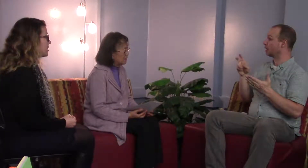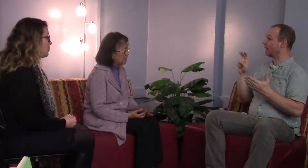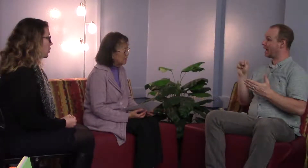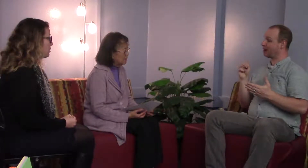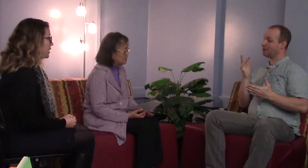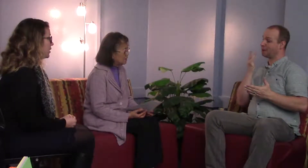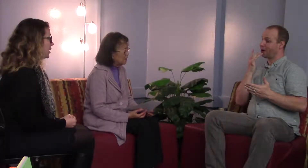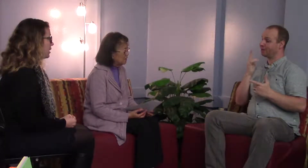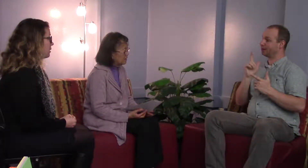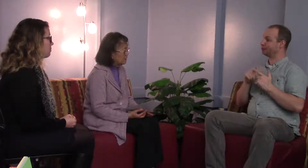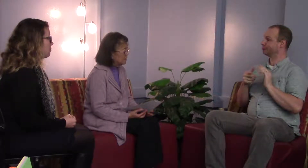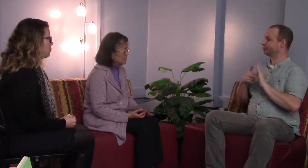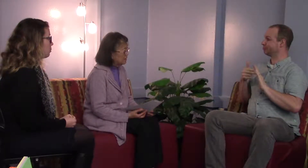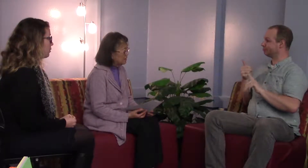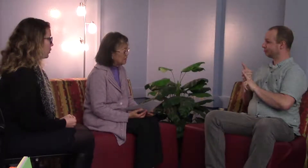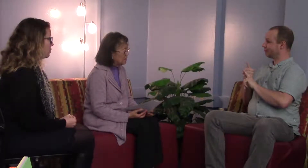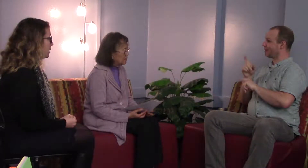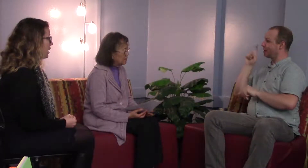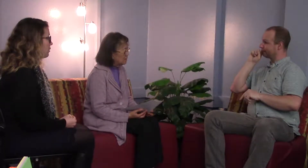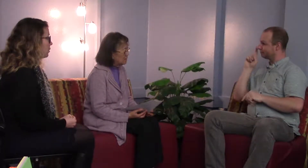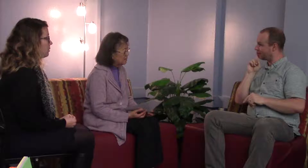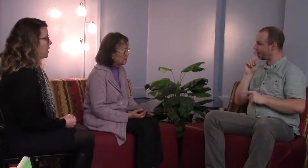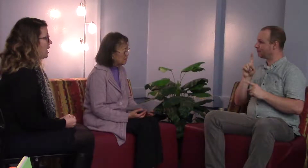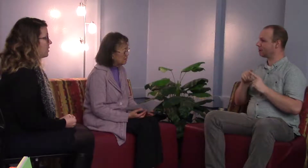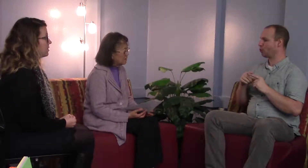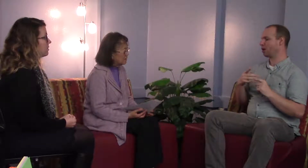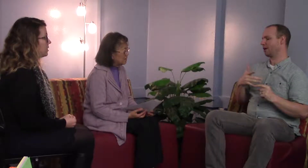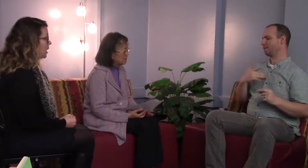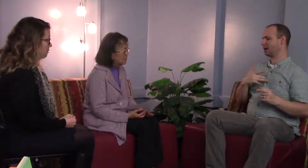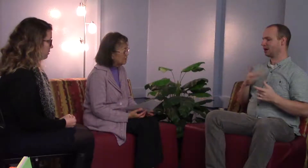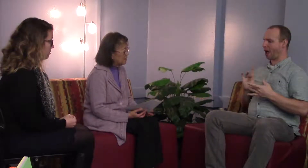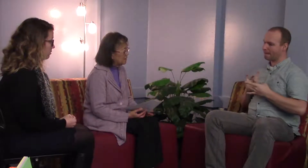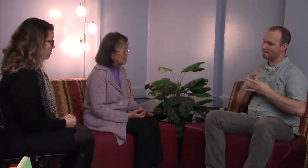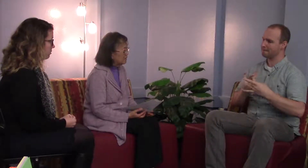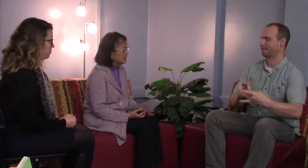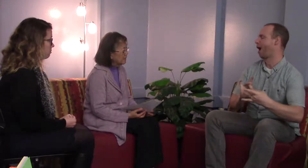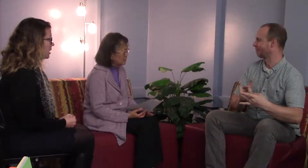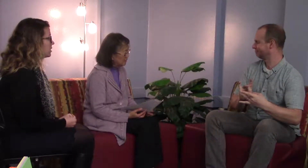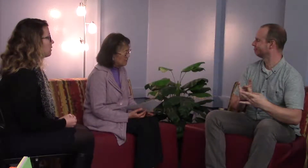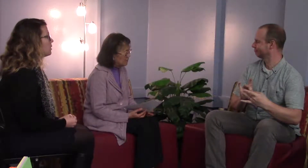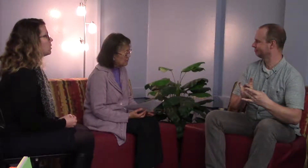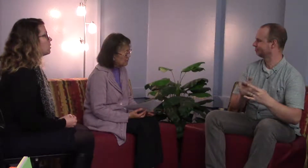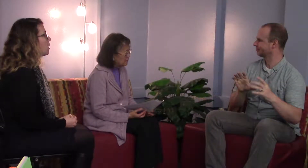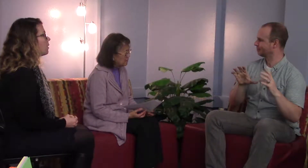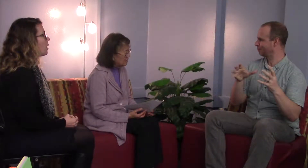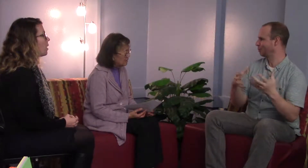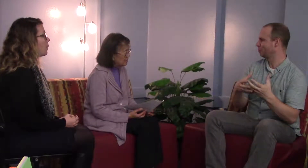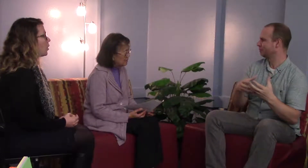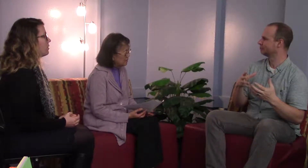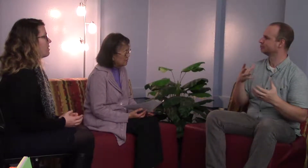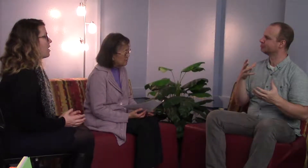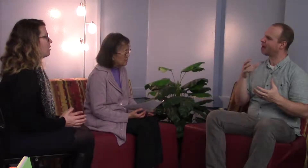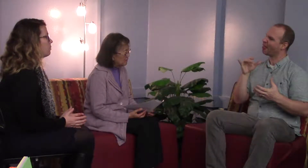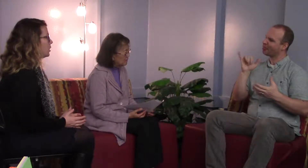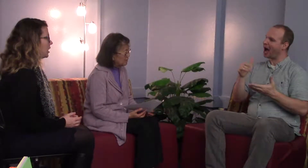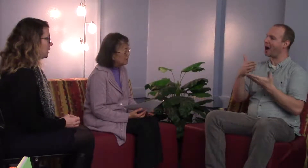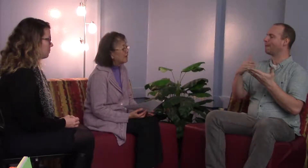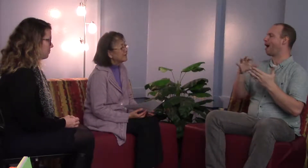Some hard-of-hearing prefer to be labeled as Deaf because they feel a part of that community